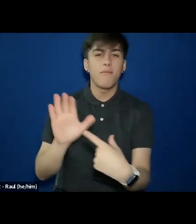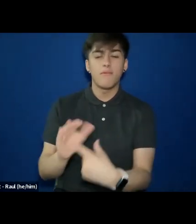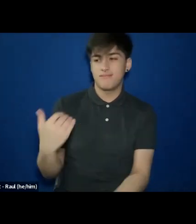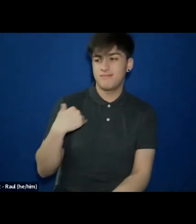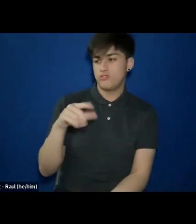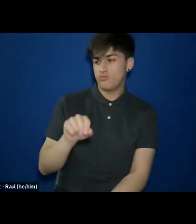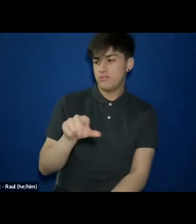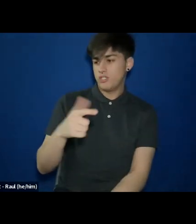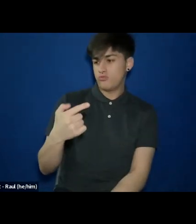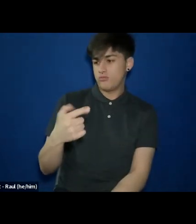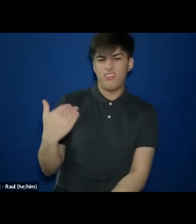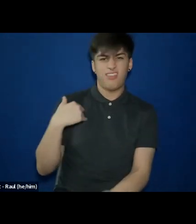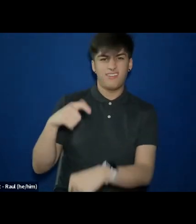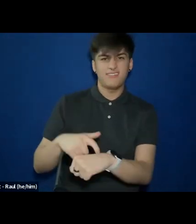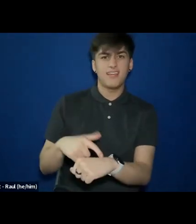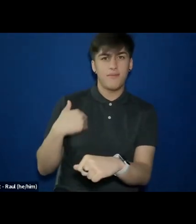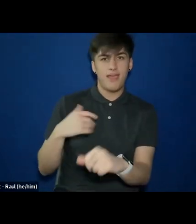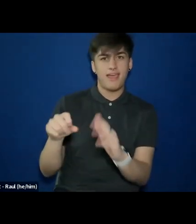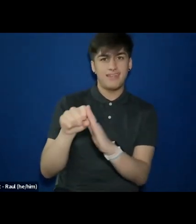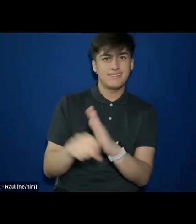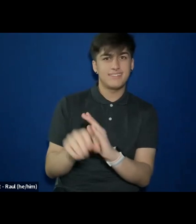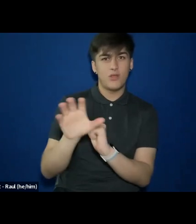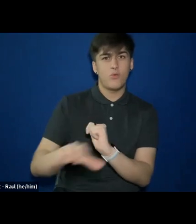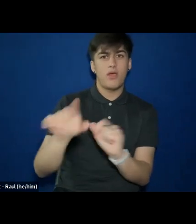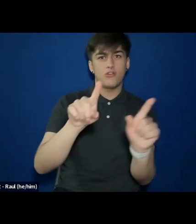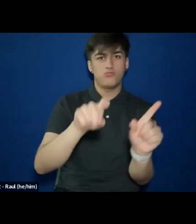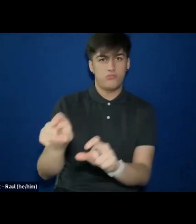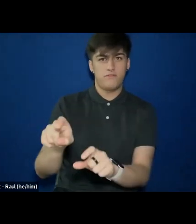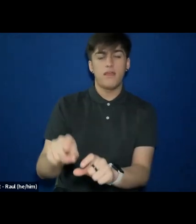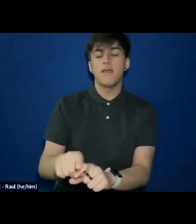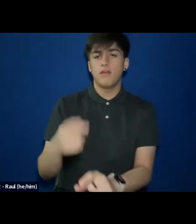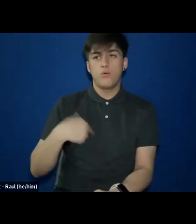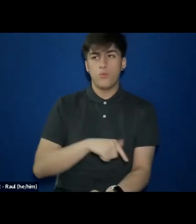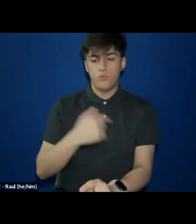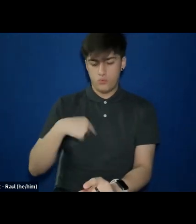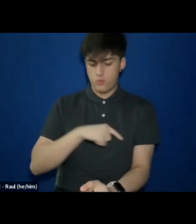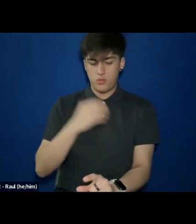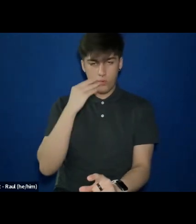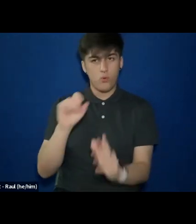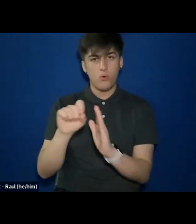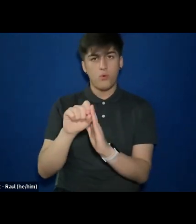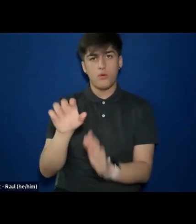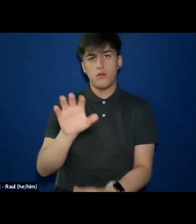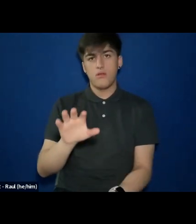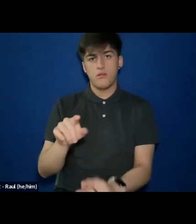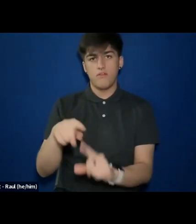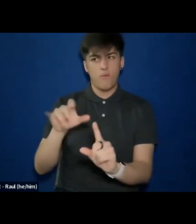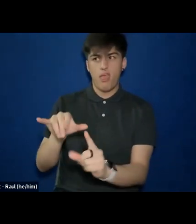time it's a statewide survey was done we know that statewide that 91% of all households are online.